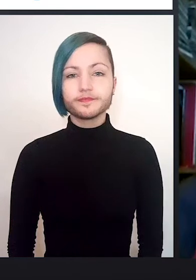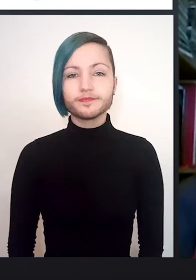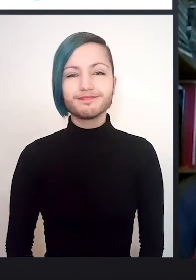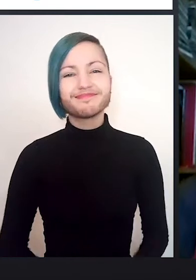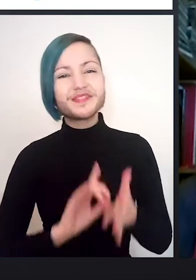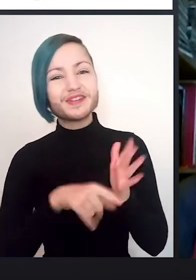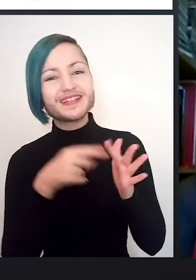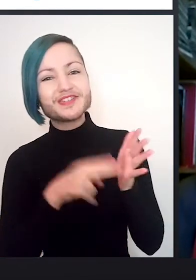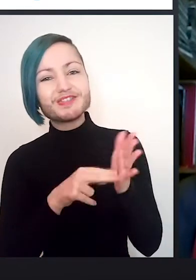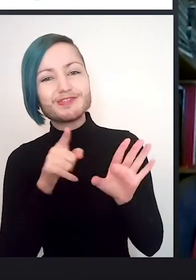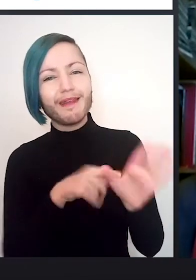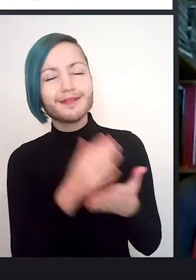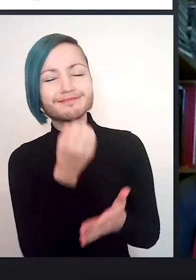Jenny, it's so nice to see you! How are you?